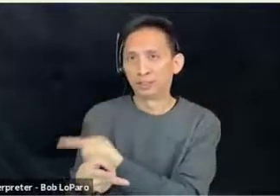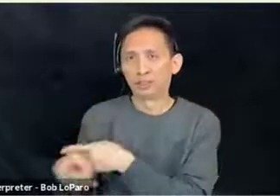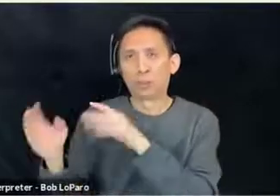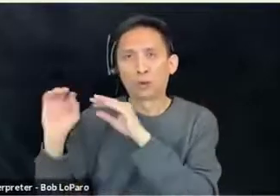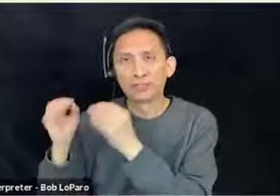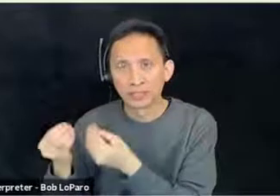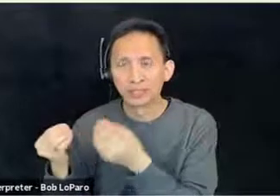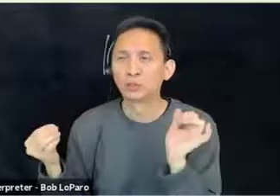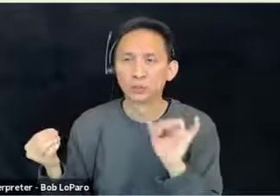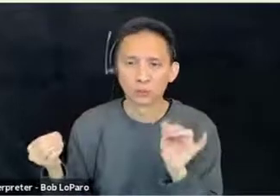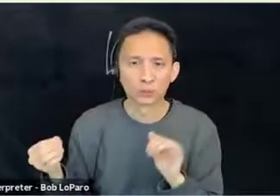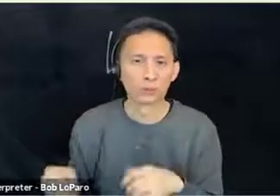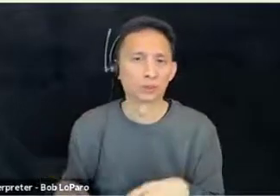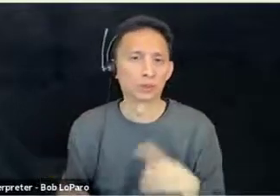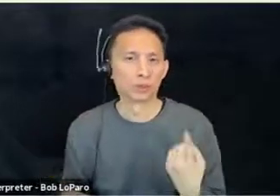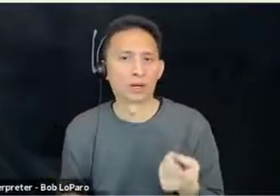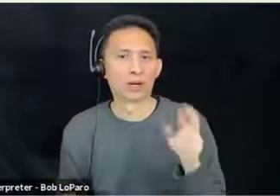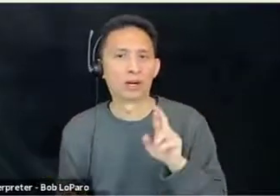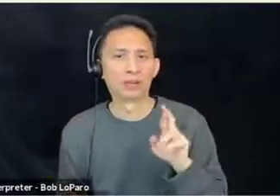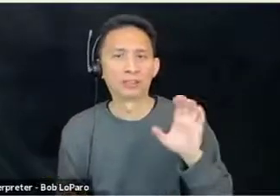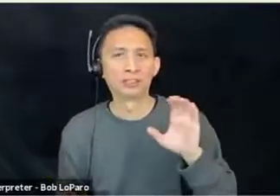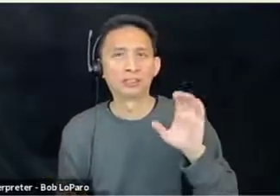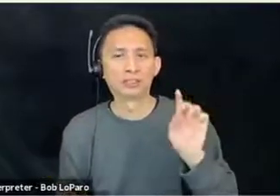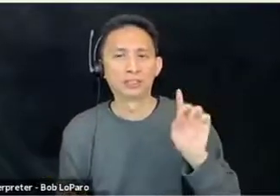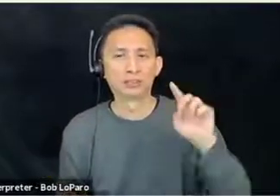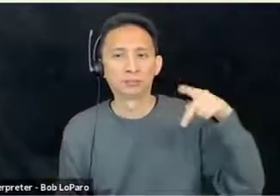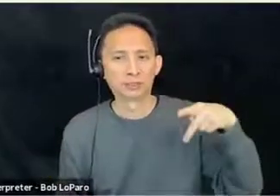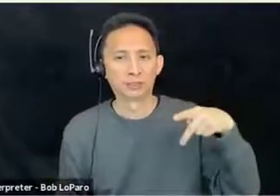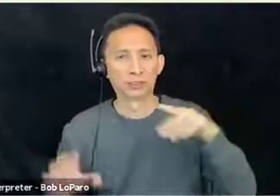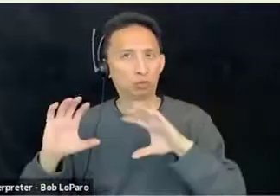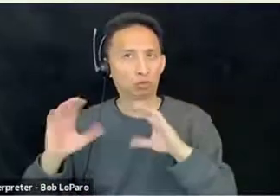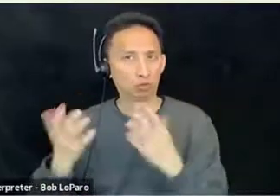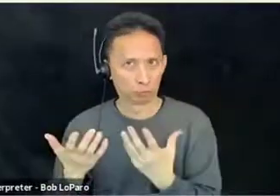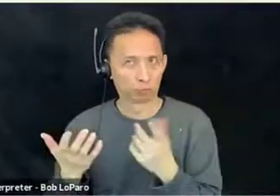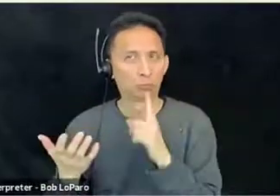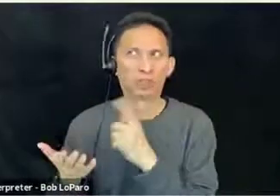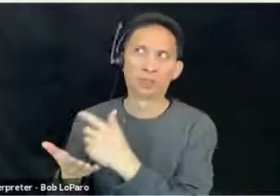the RCDP Group has helped us to fund some research.